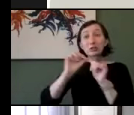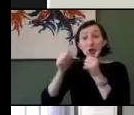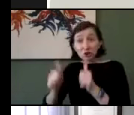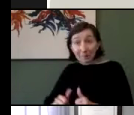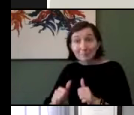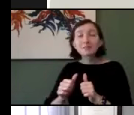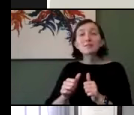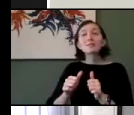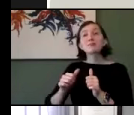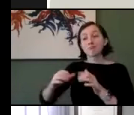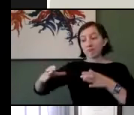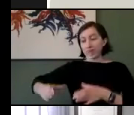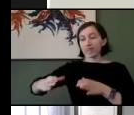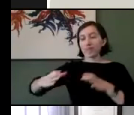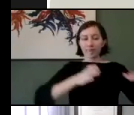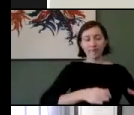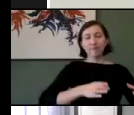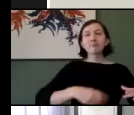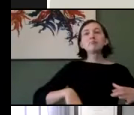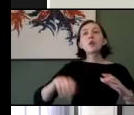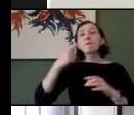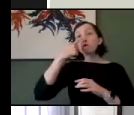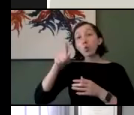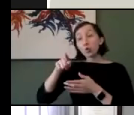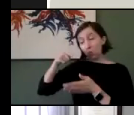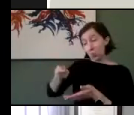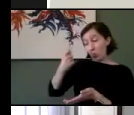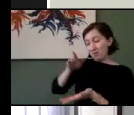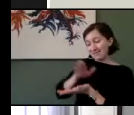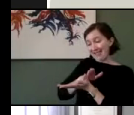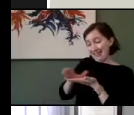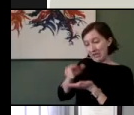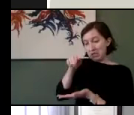Also putting dirty masks in a small mesh laundry bag